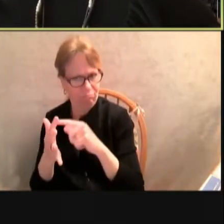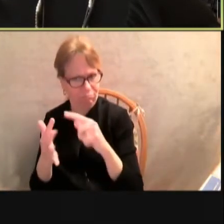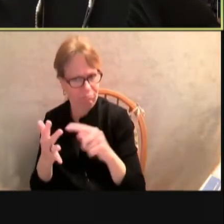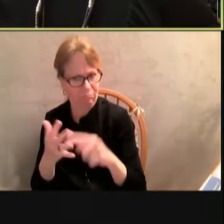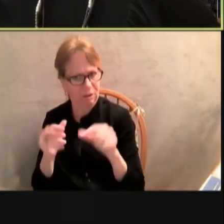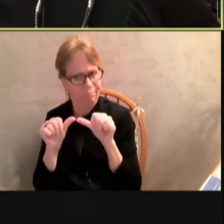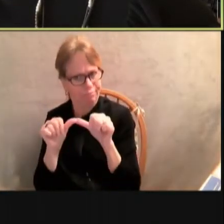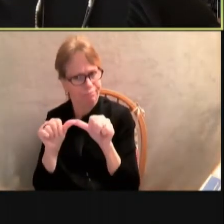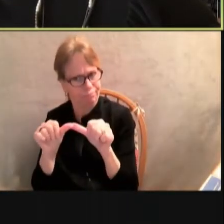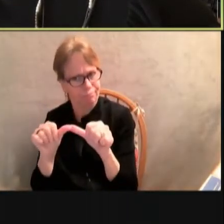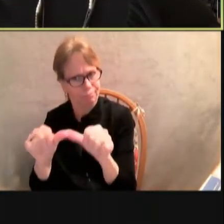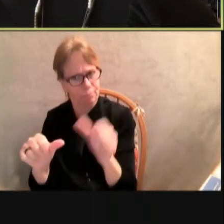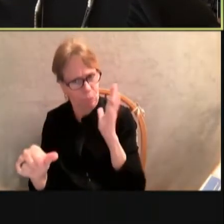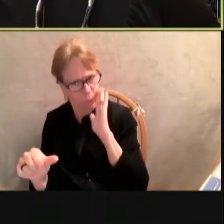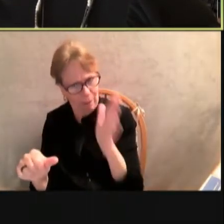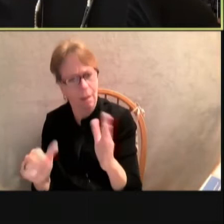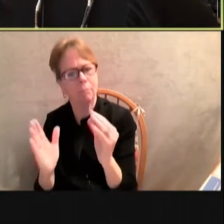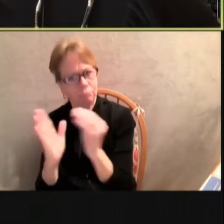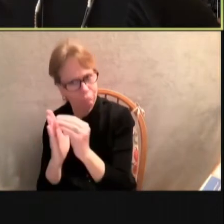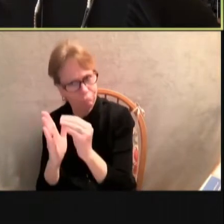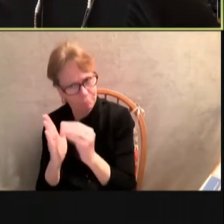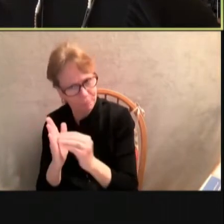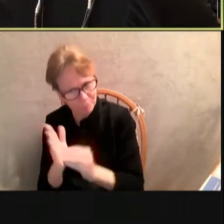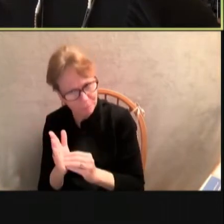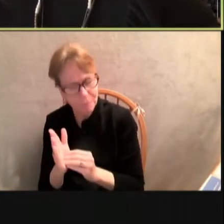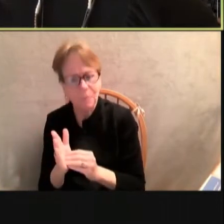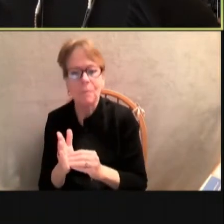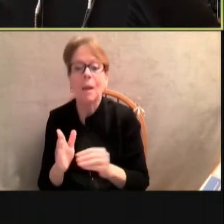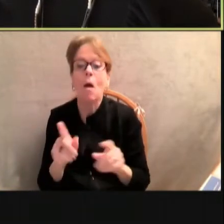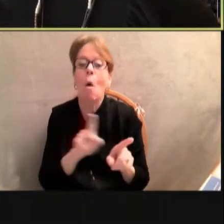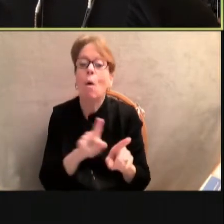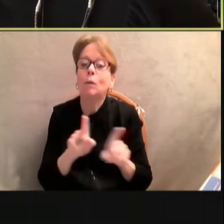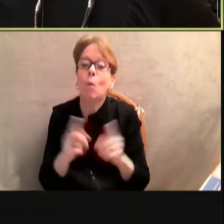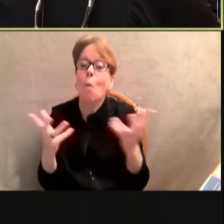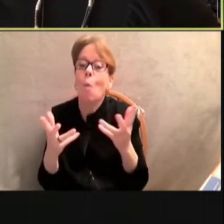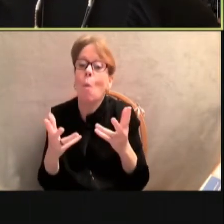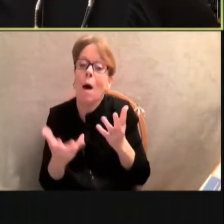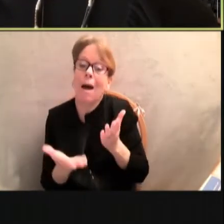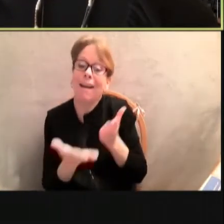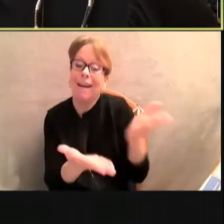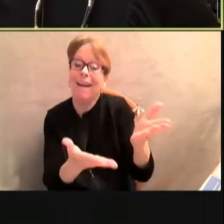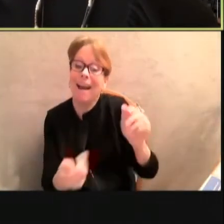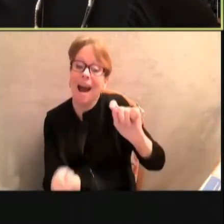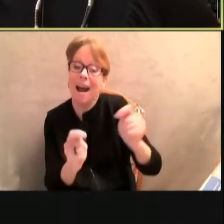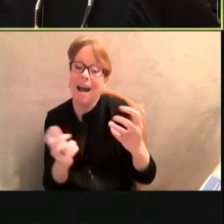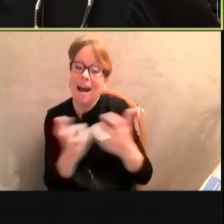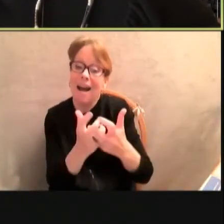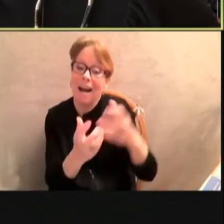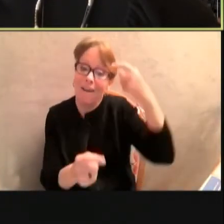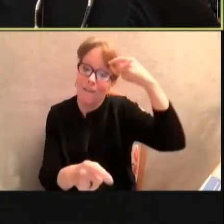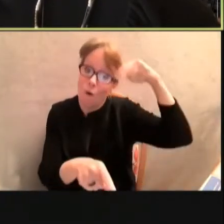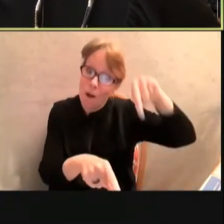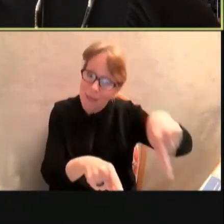you include a specific recommendation for accommodations. Now, I know a lot of clinicians